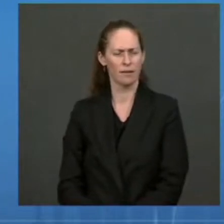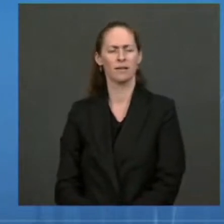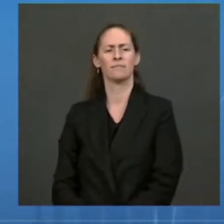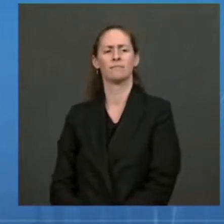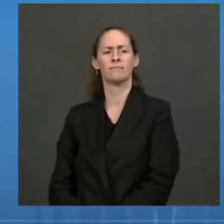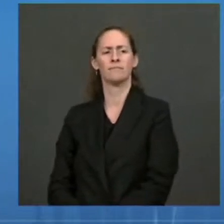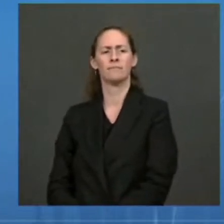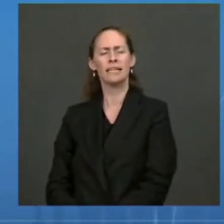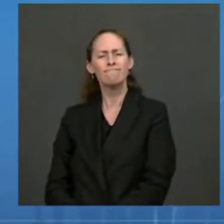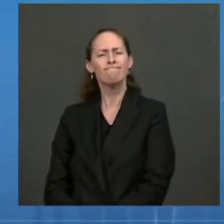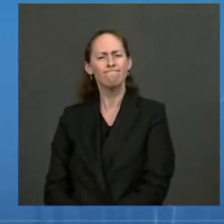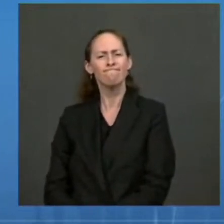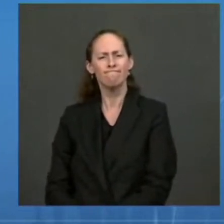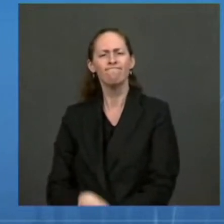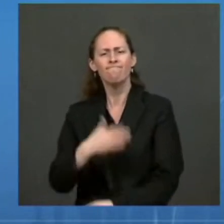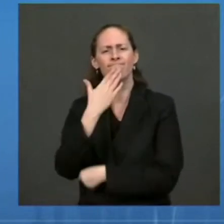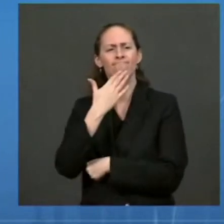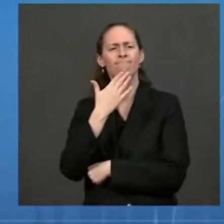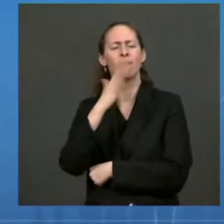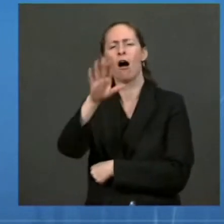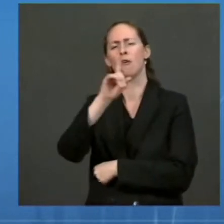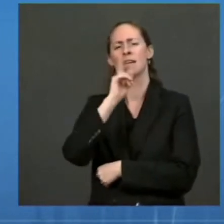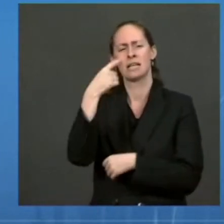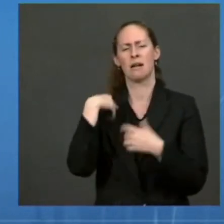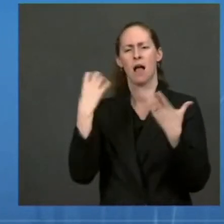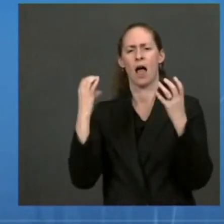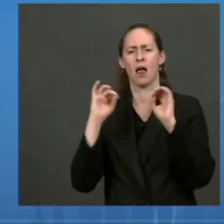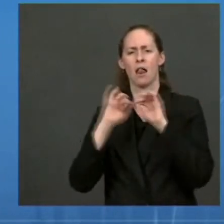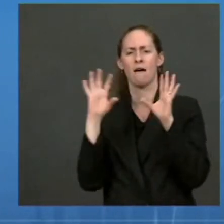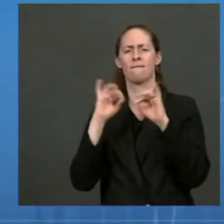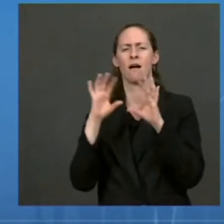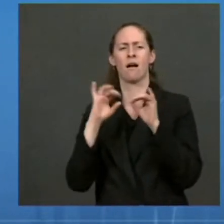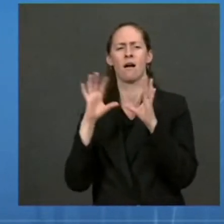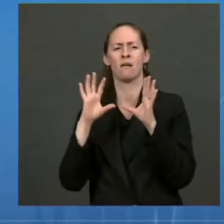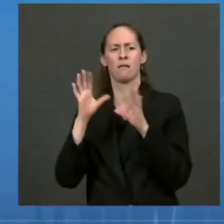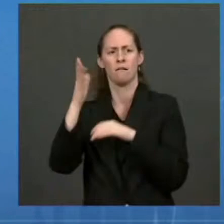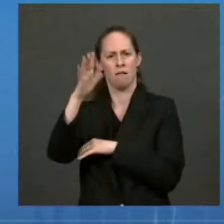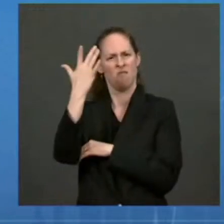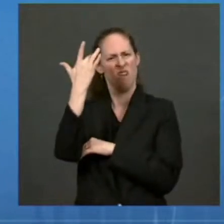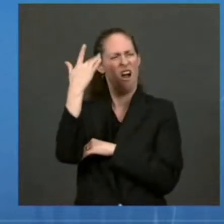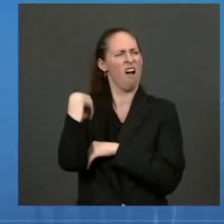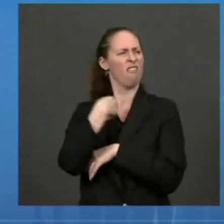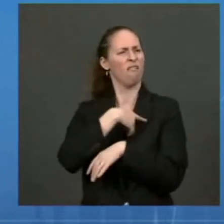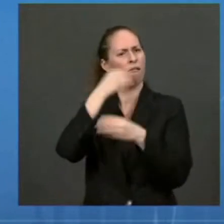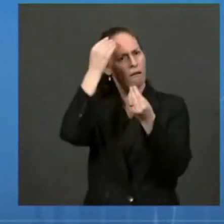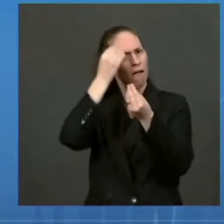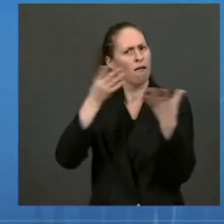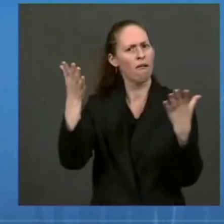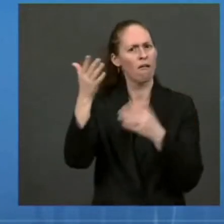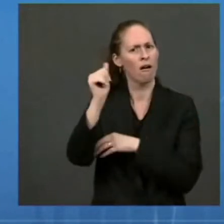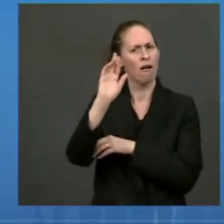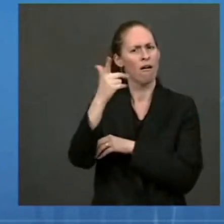DR. MURTHY? THANK YOU FOR THE QUESTION.